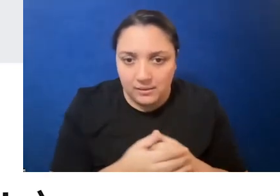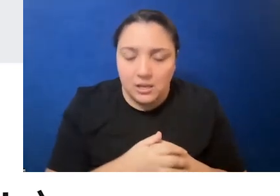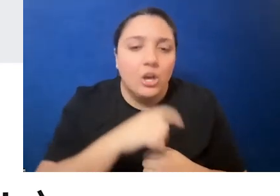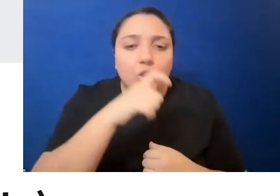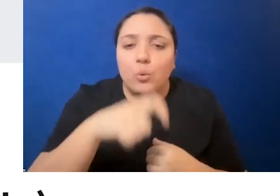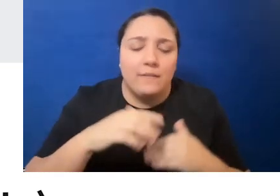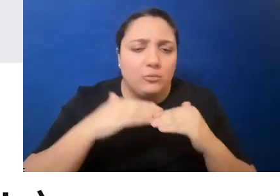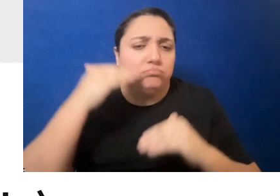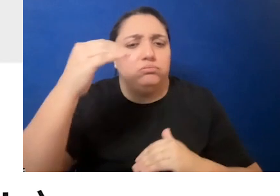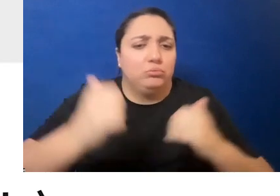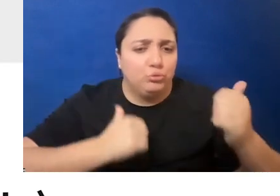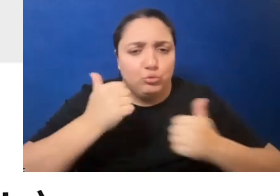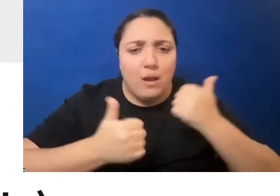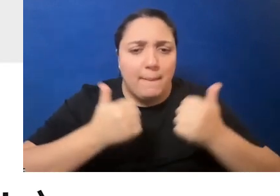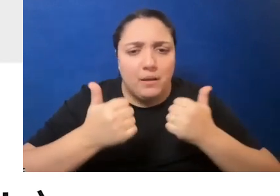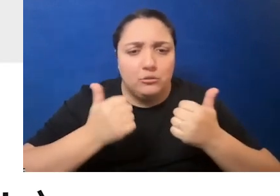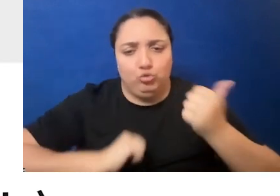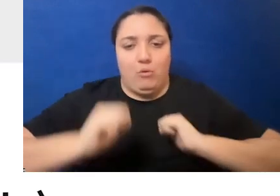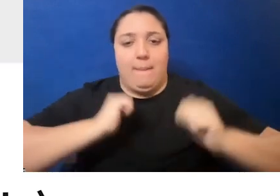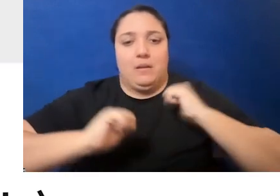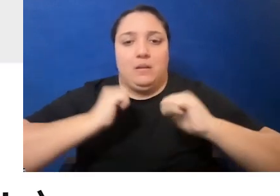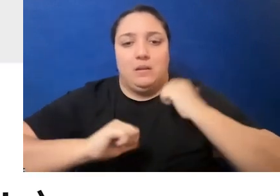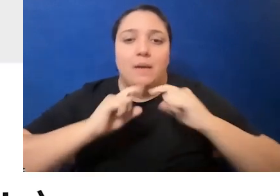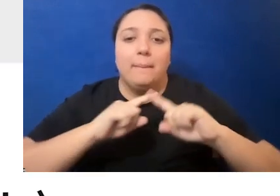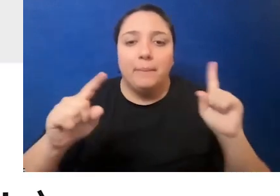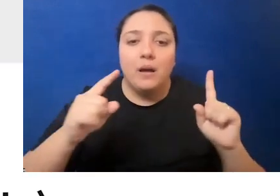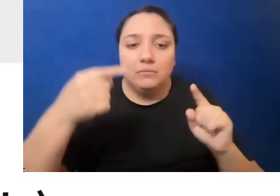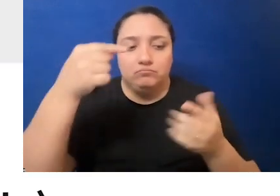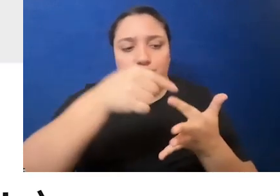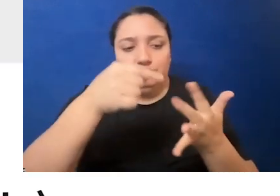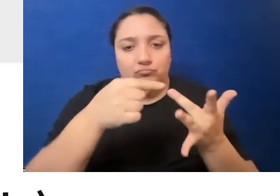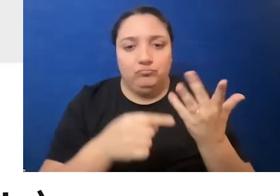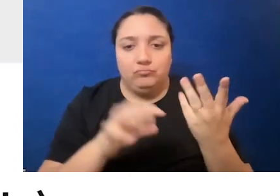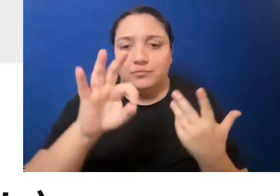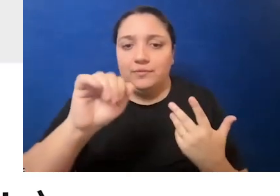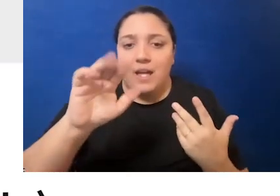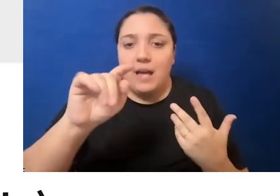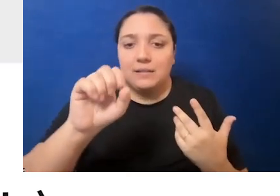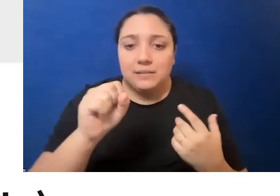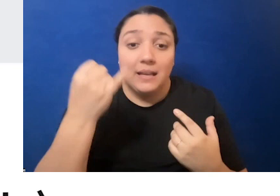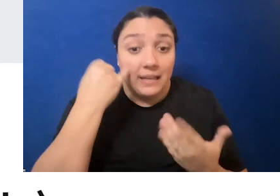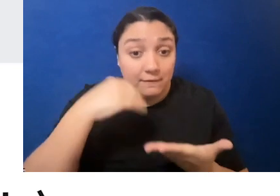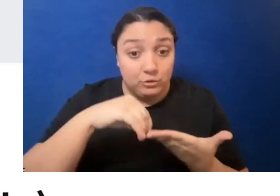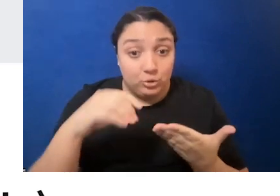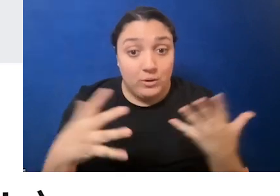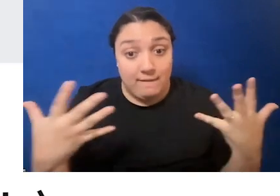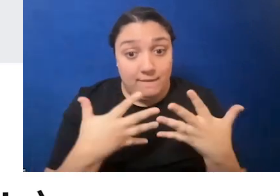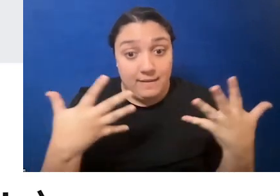FEAR, BE HONEST, WE DON'T HAVE TO DRAMATIZE THINGS BUT BE HONEST AND GIVE FACTS OF WHAT'S